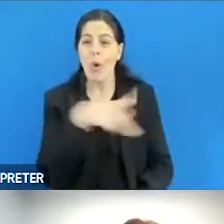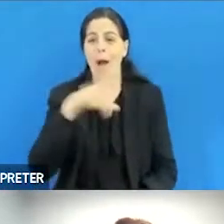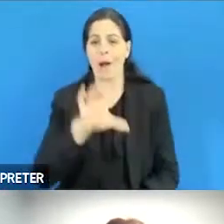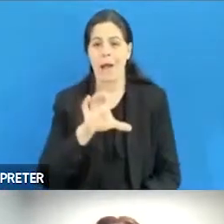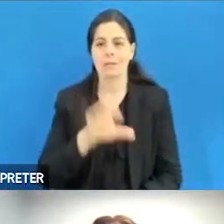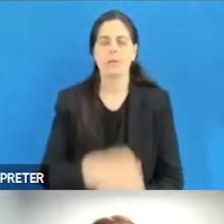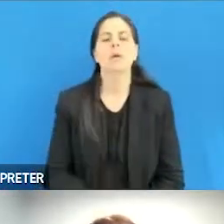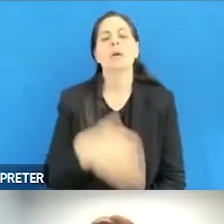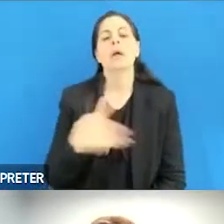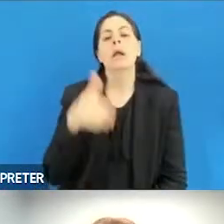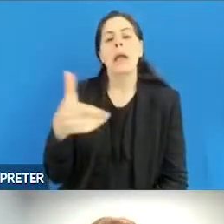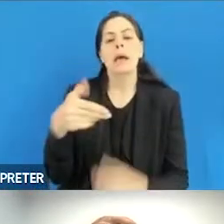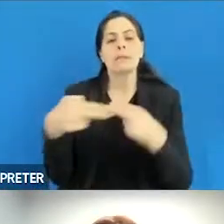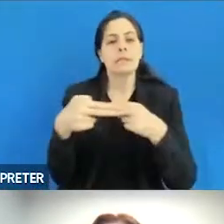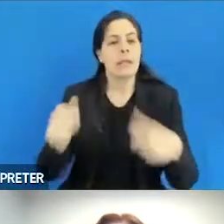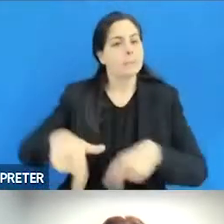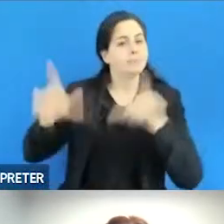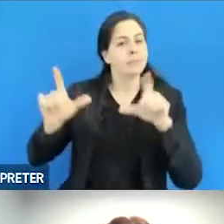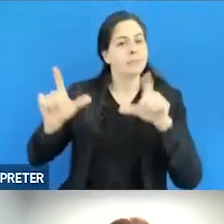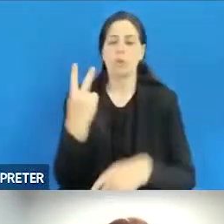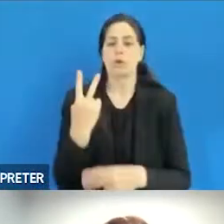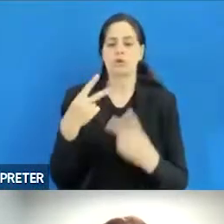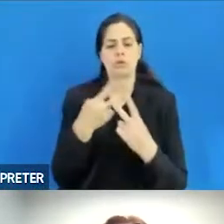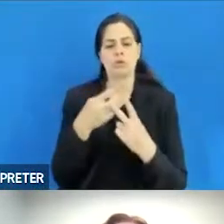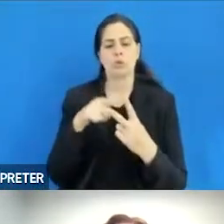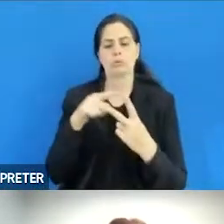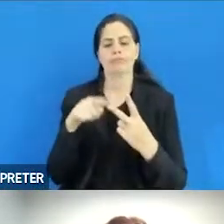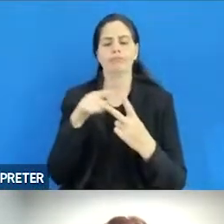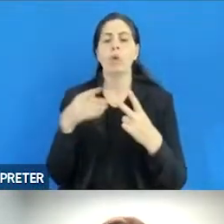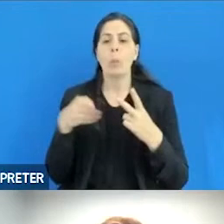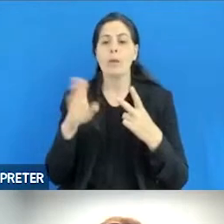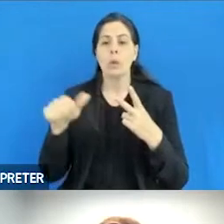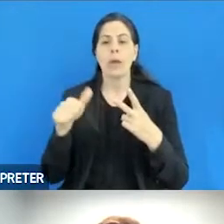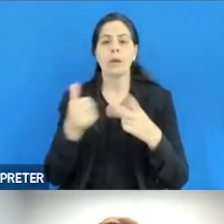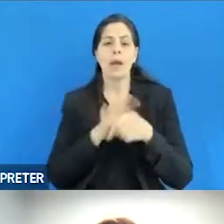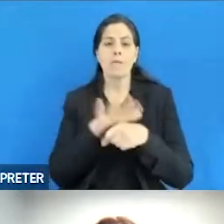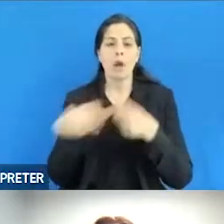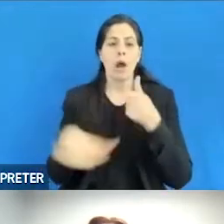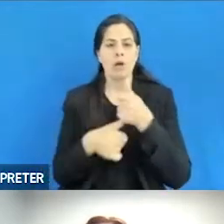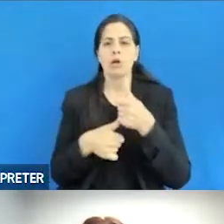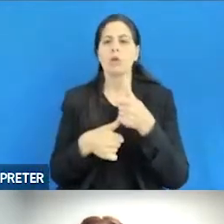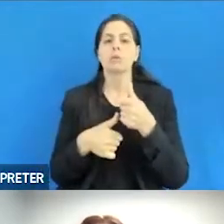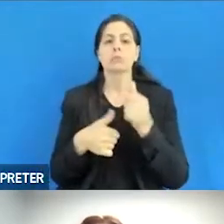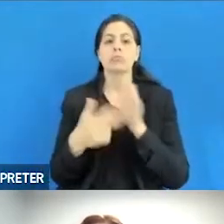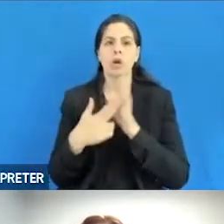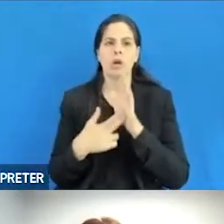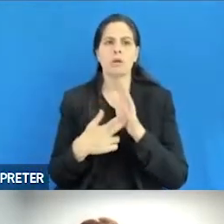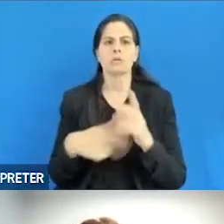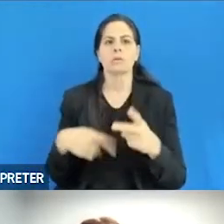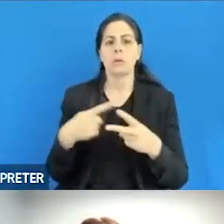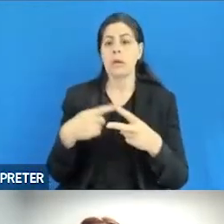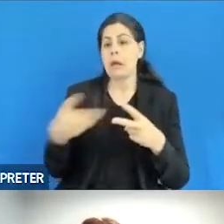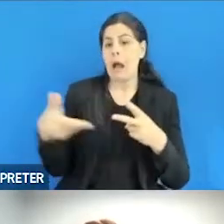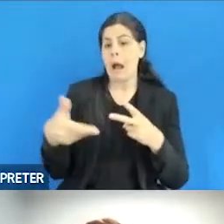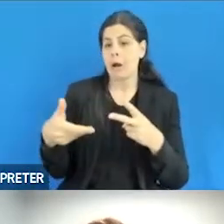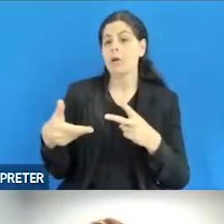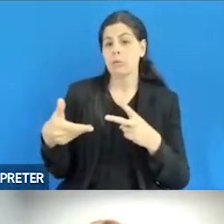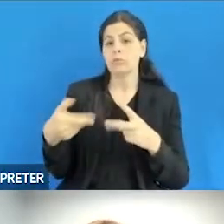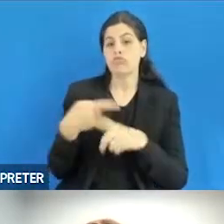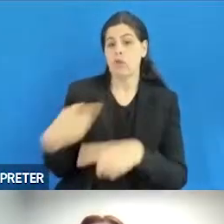So there are two ways of being covered under a SAG-AFTRA contract when you work on a podcast. You can be hired by an employer who is a signatory